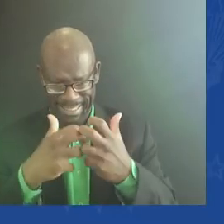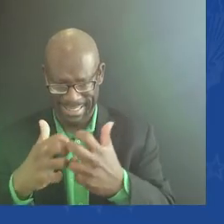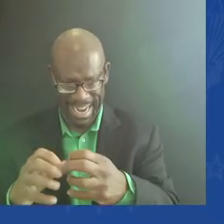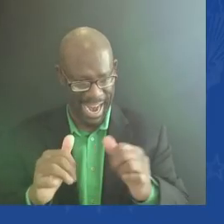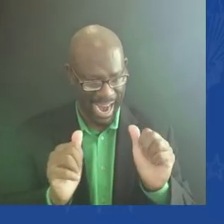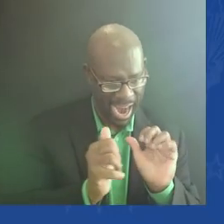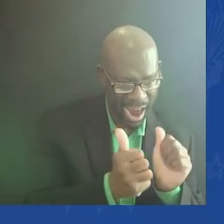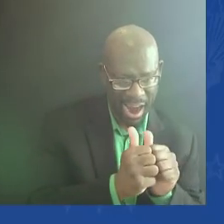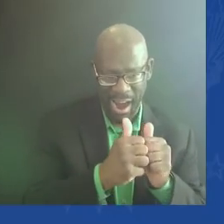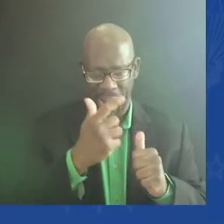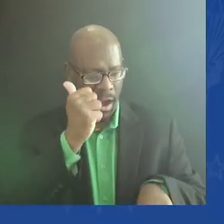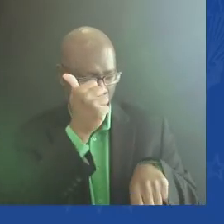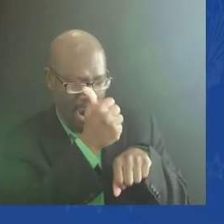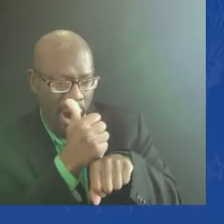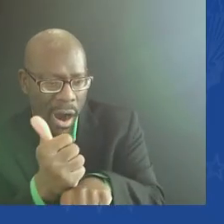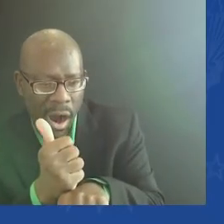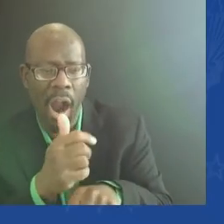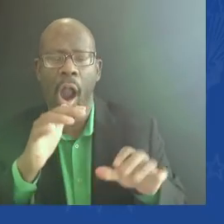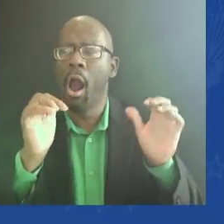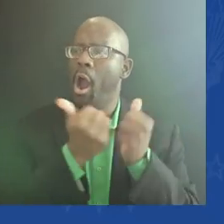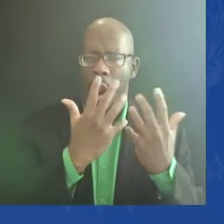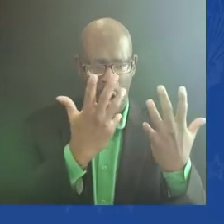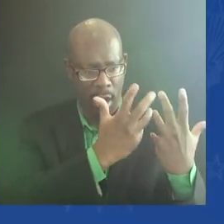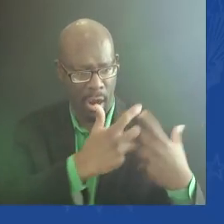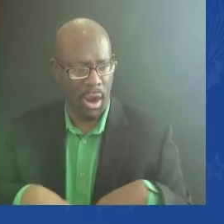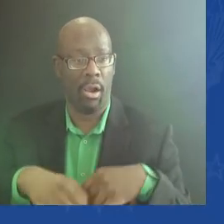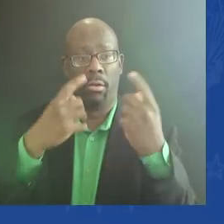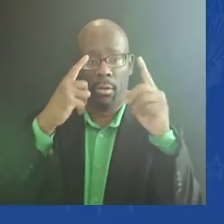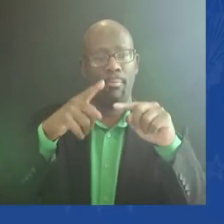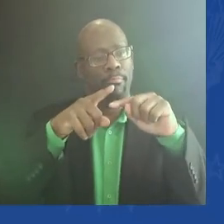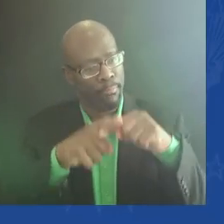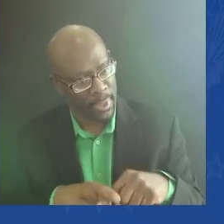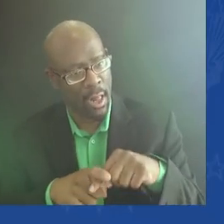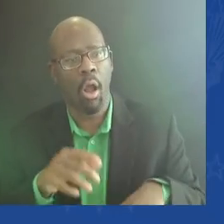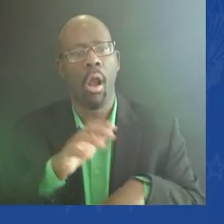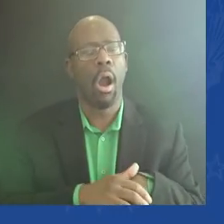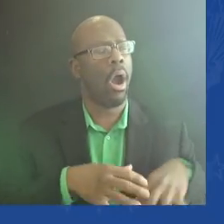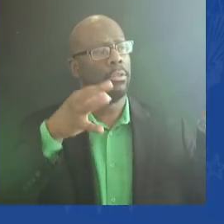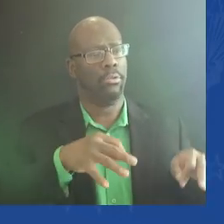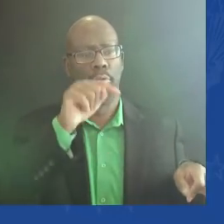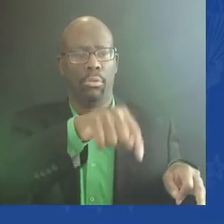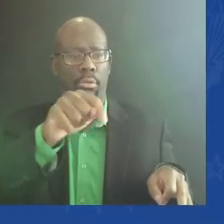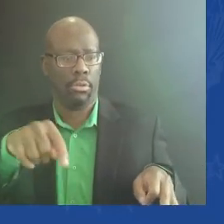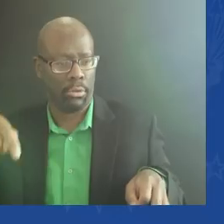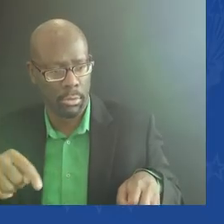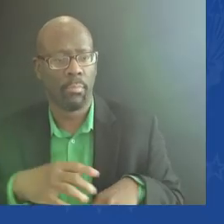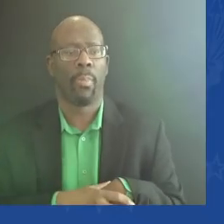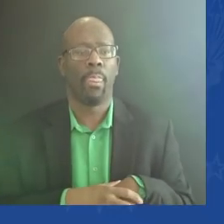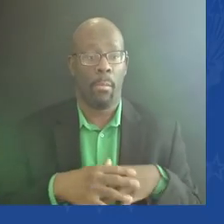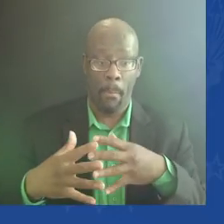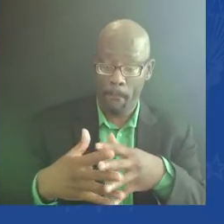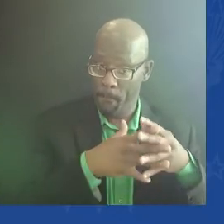we make and whether or not the United States, among others, can lead the world in a direction that's going to increase the circumstances